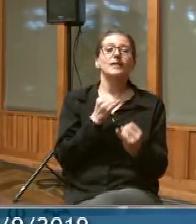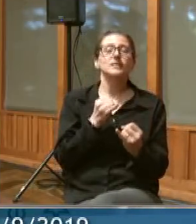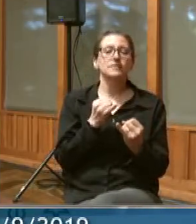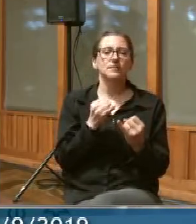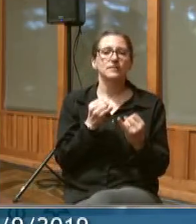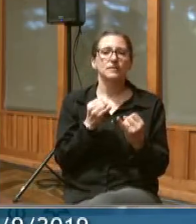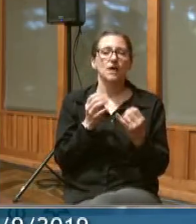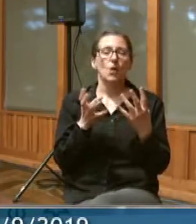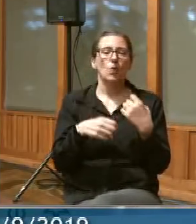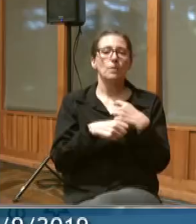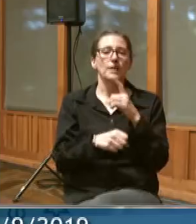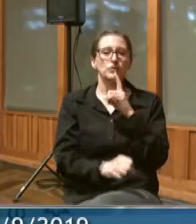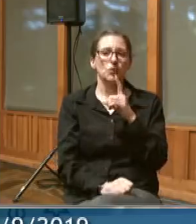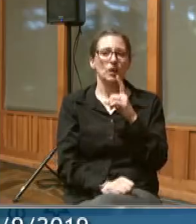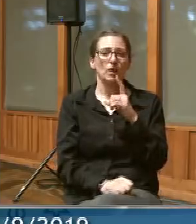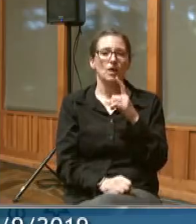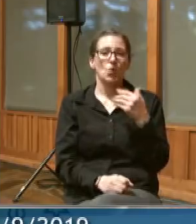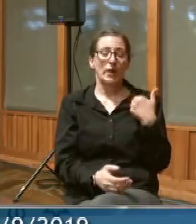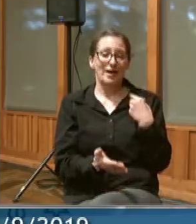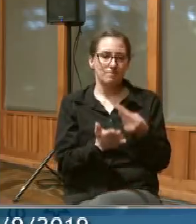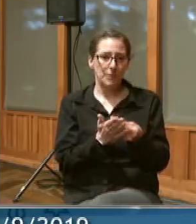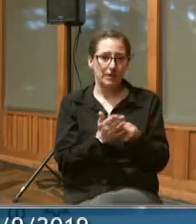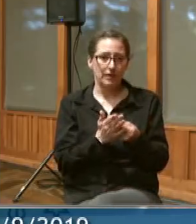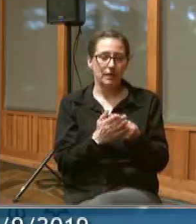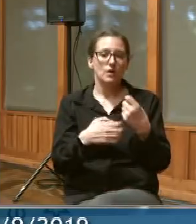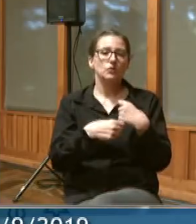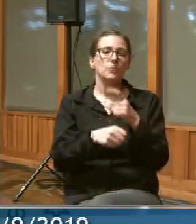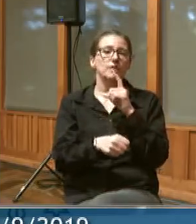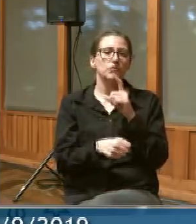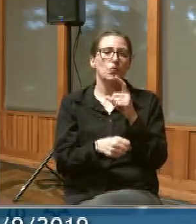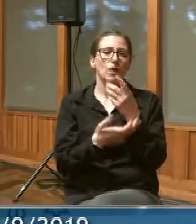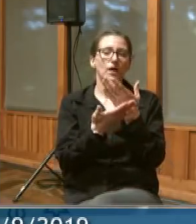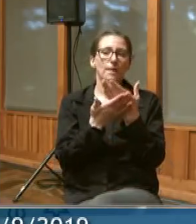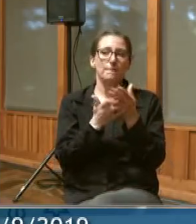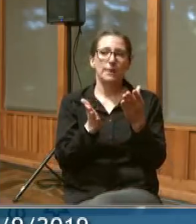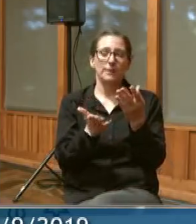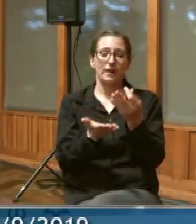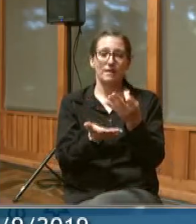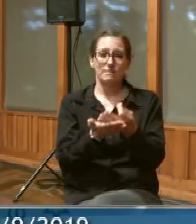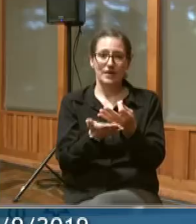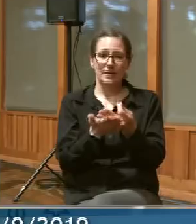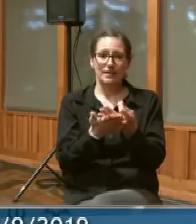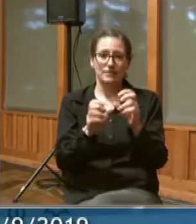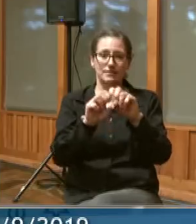PLAY SYSTEM BUT WE'RE FUNDING THE THINGS WE SAY WE VALUE. LAST BUT NOT LEAST, I WANT TO MAKE SURE THAT WE HAVE MONEY TO